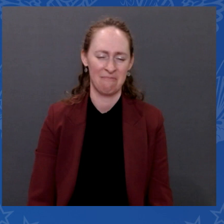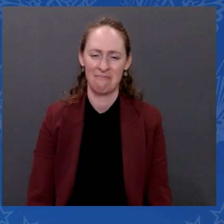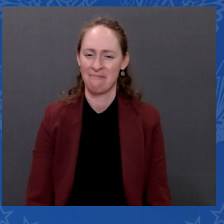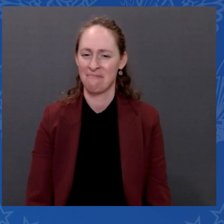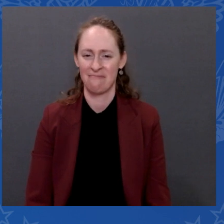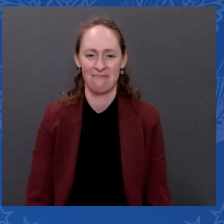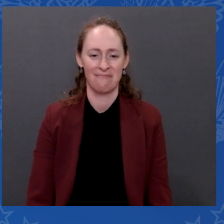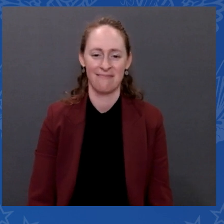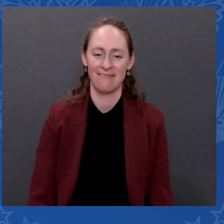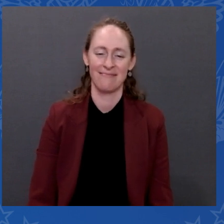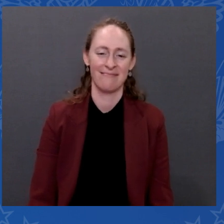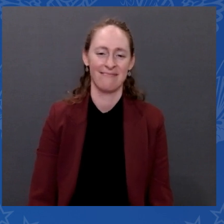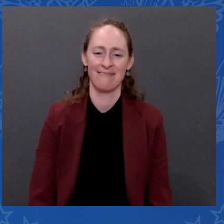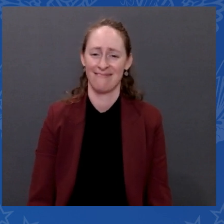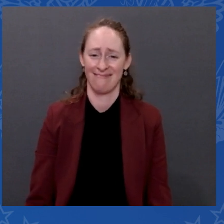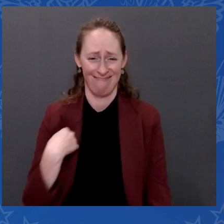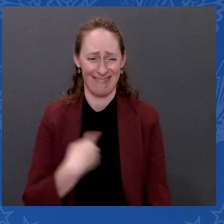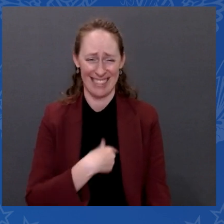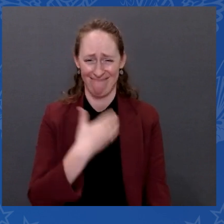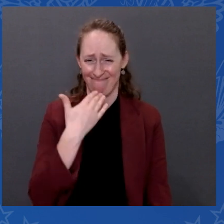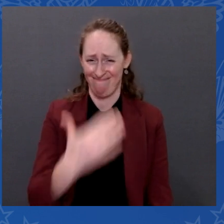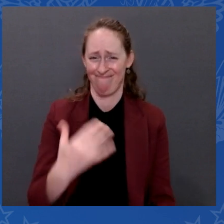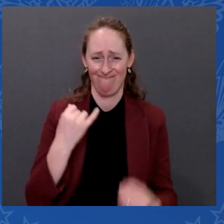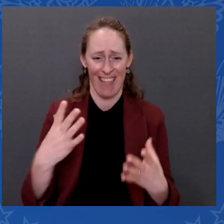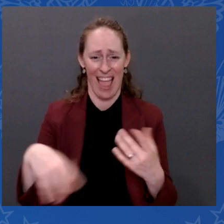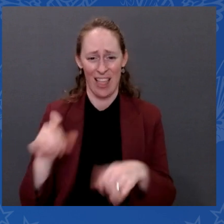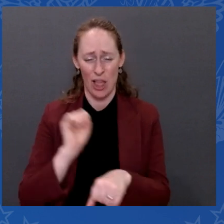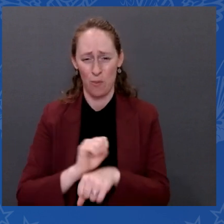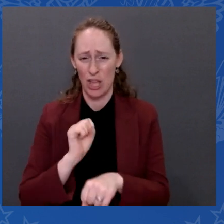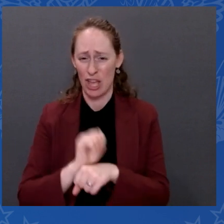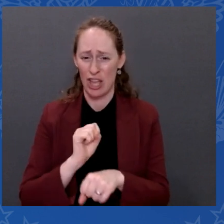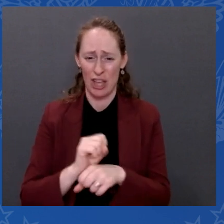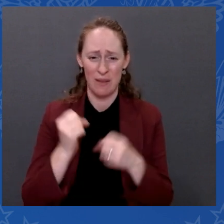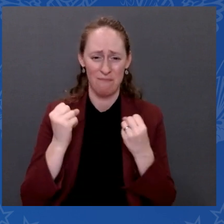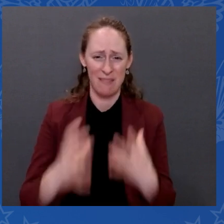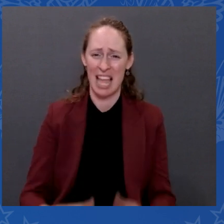it's in the 3.6 area. We still find ourselves with people investing.